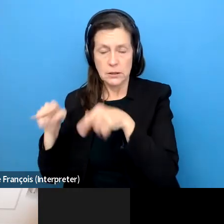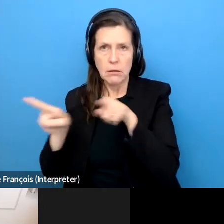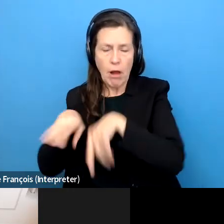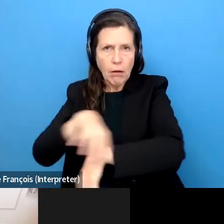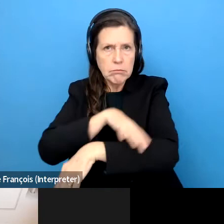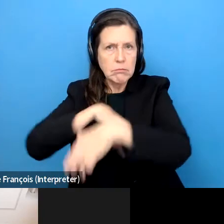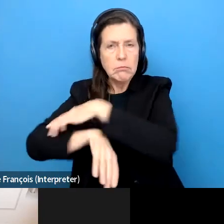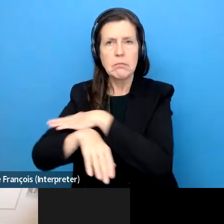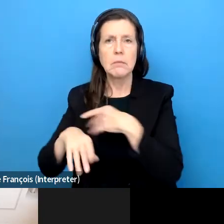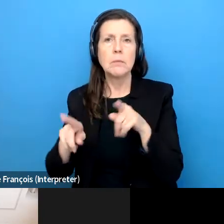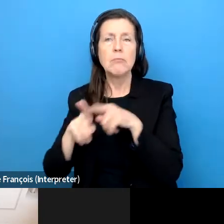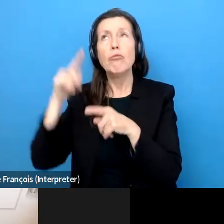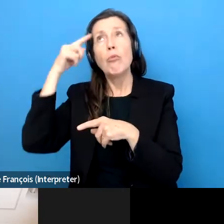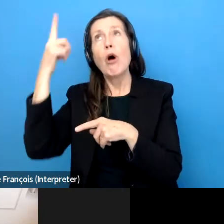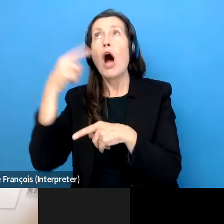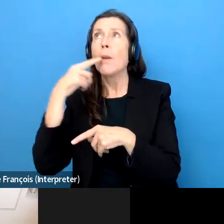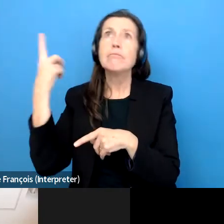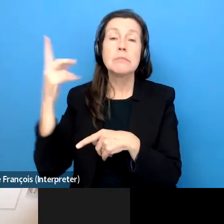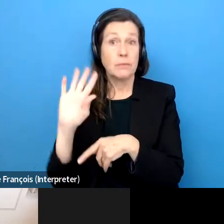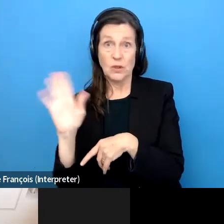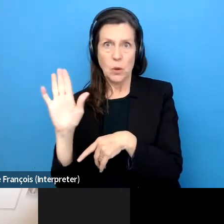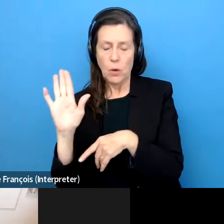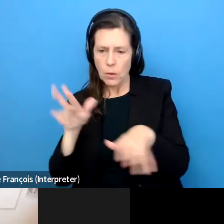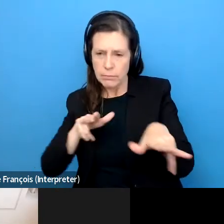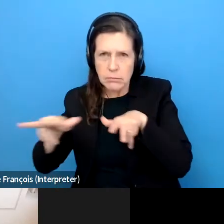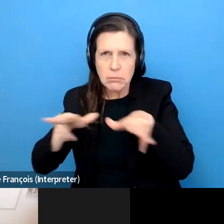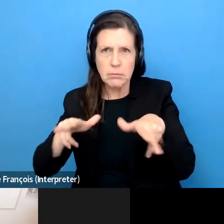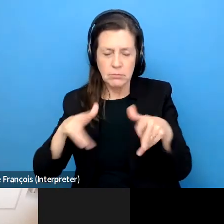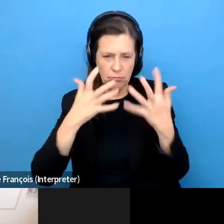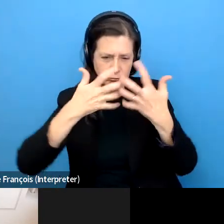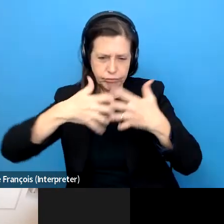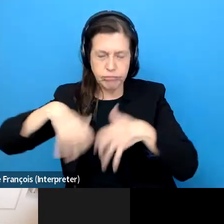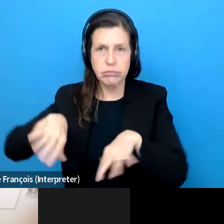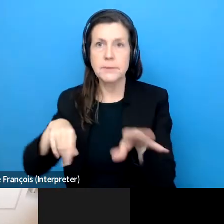they use at times, women, very young women,